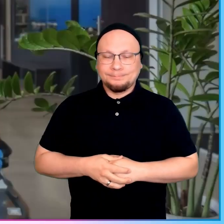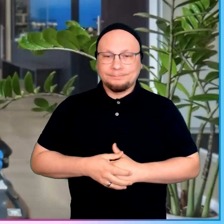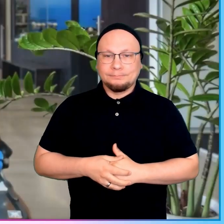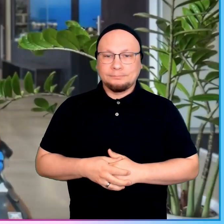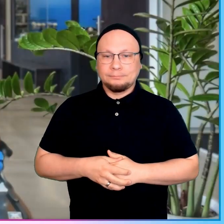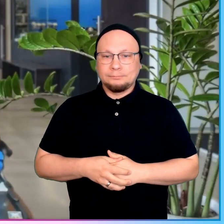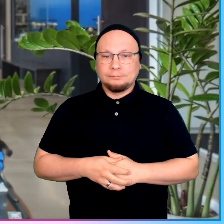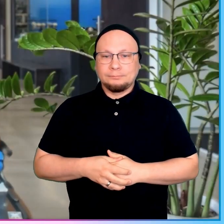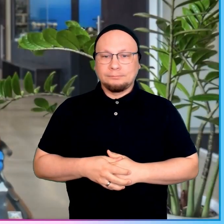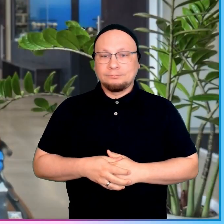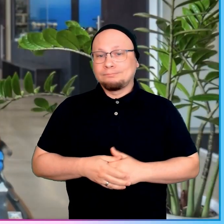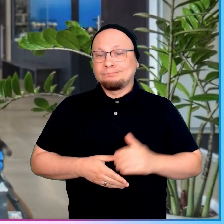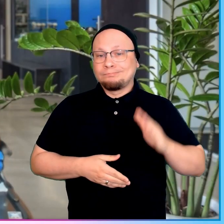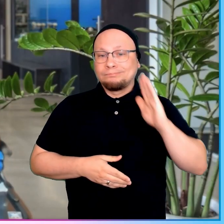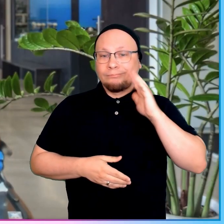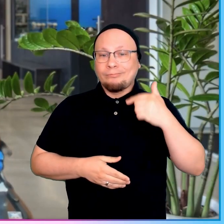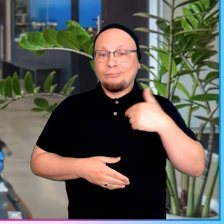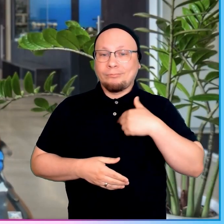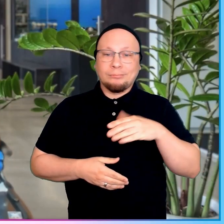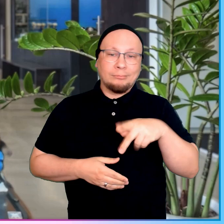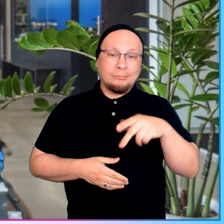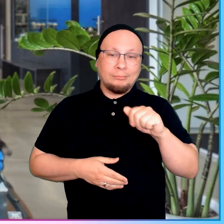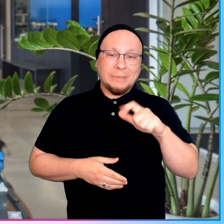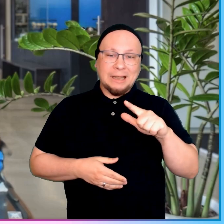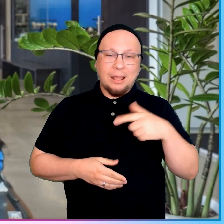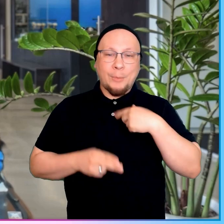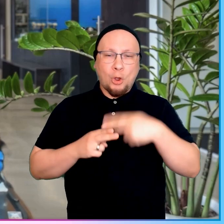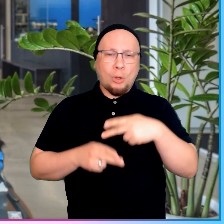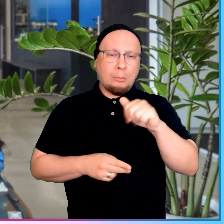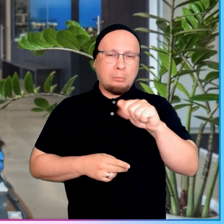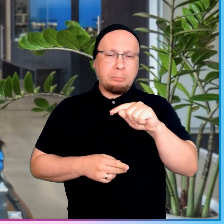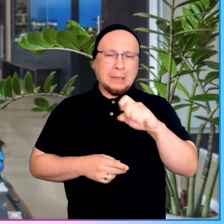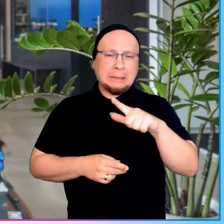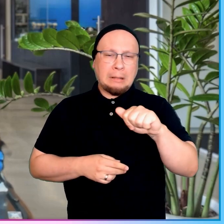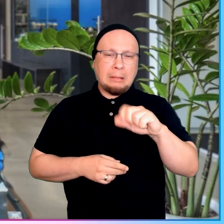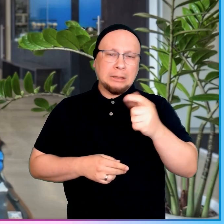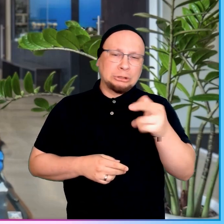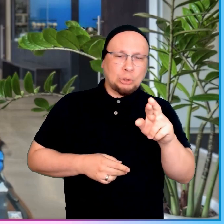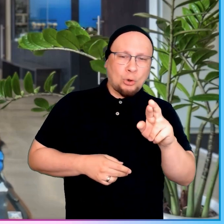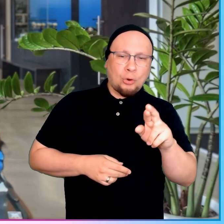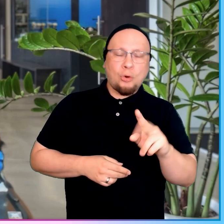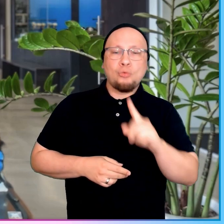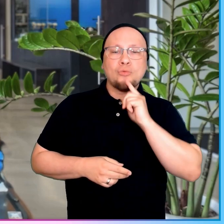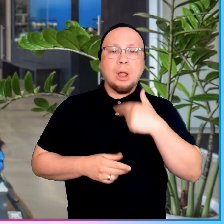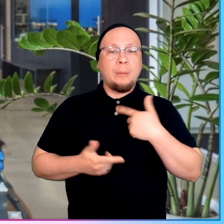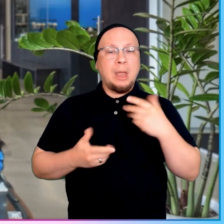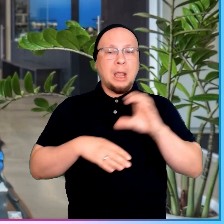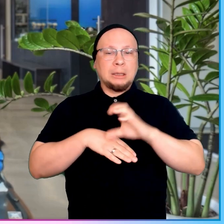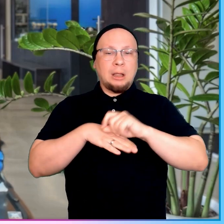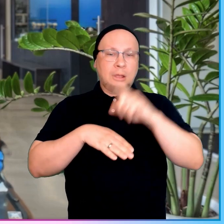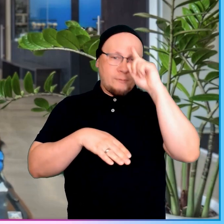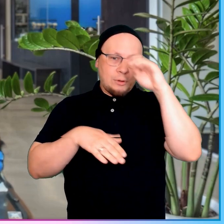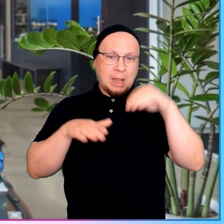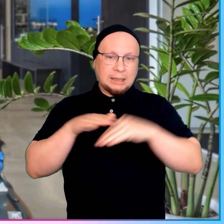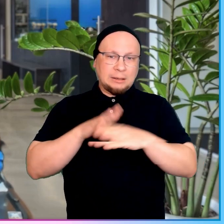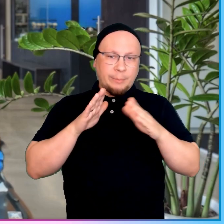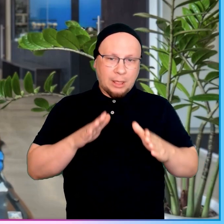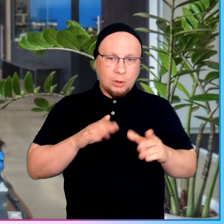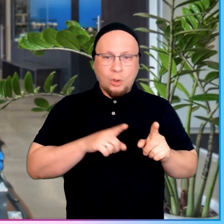Hello everyone. My name is Milan Patel, also known as Patelasaur. I am an accessibility consultant and content creator, and I live with a disease called